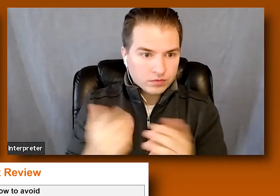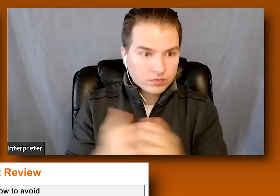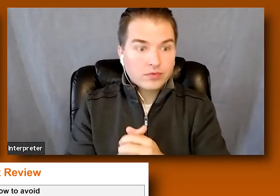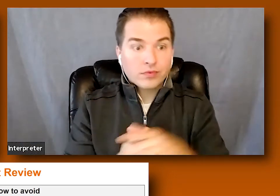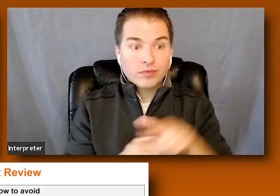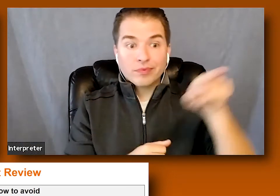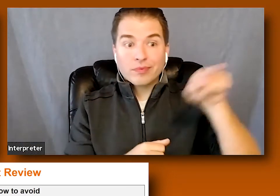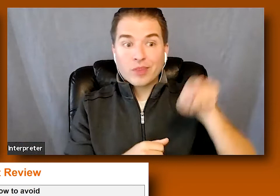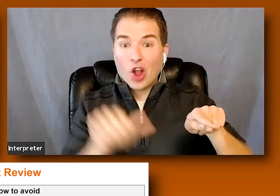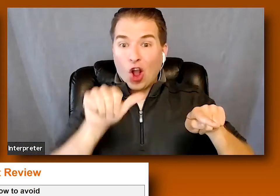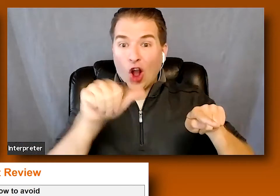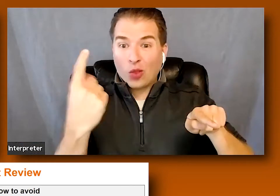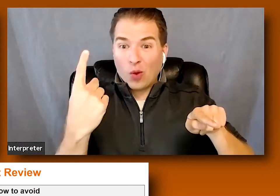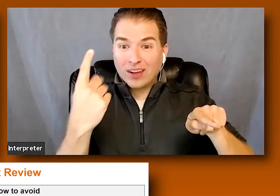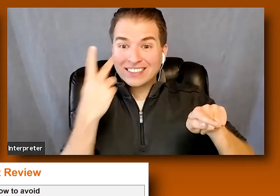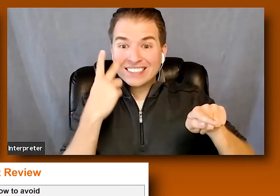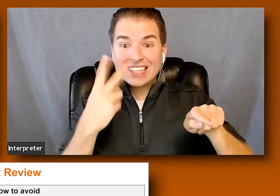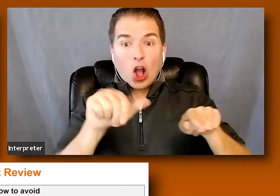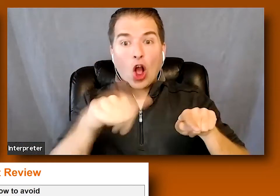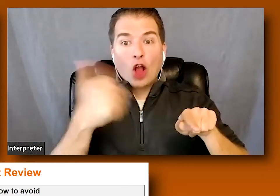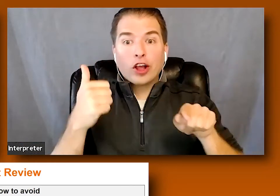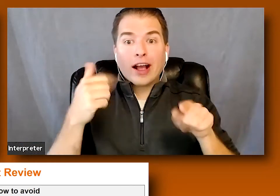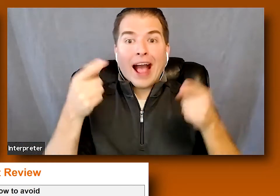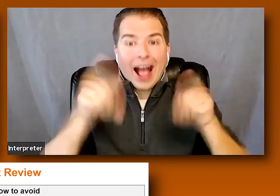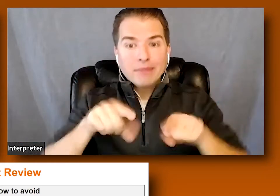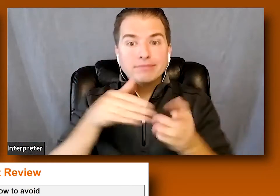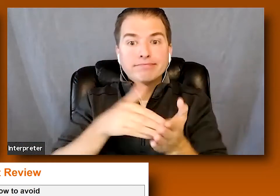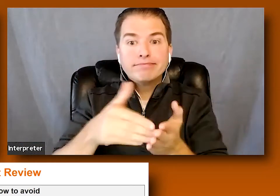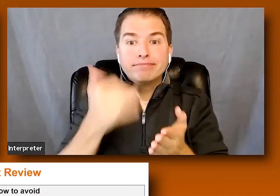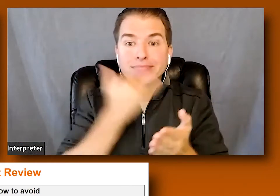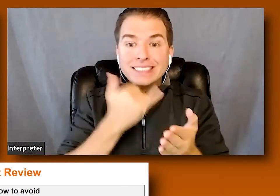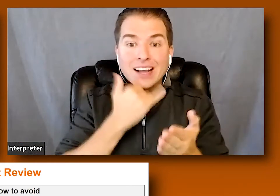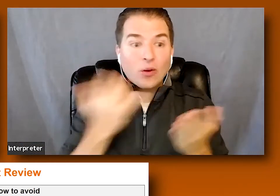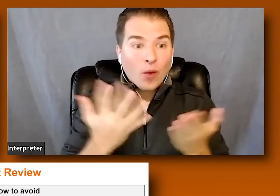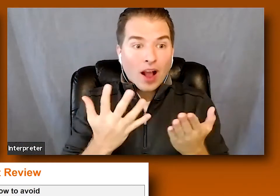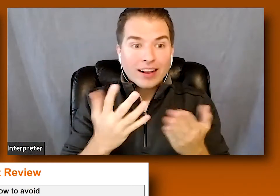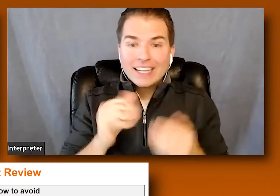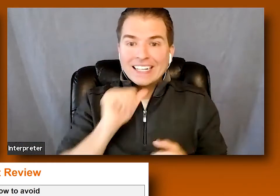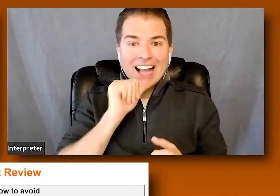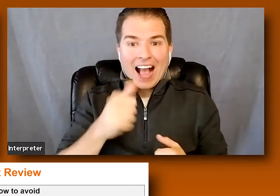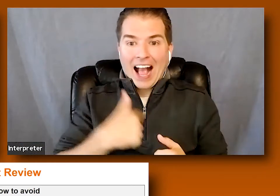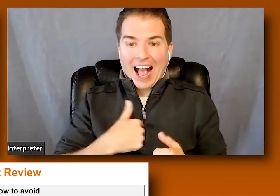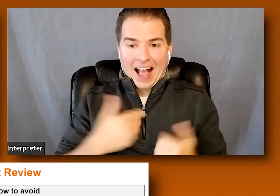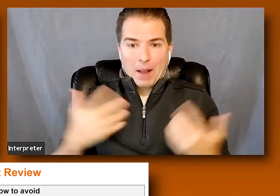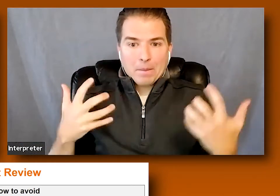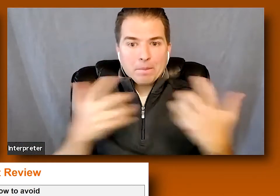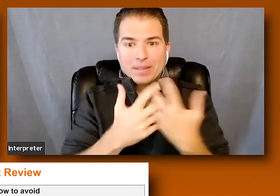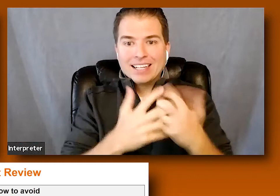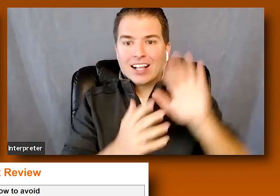Avoid this by working with SRS. It could be eligibility of the institute, it could be eligibility